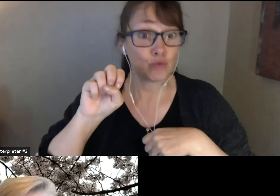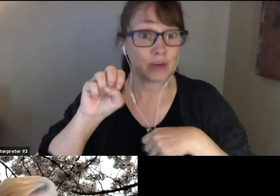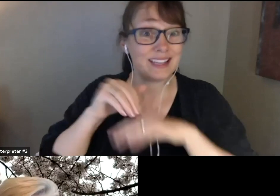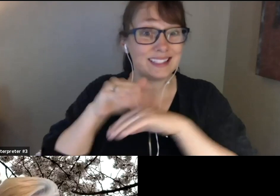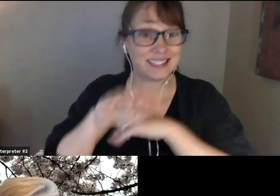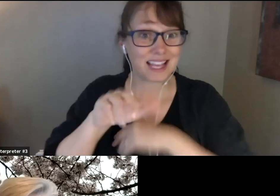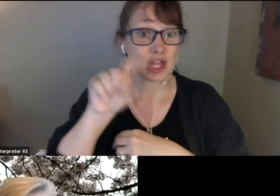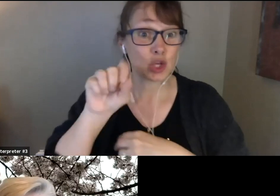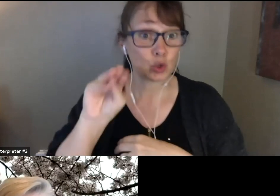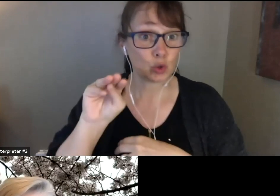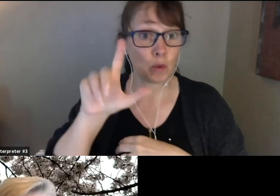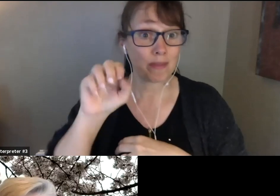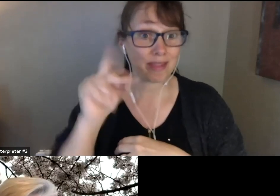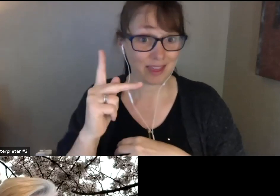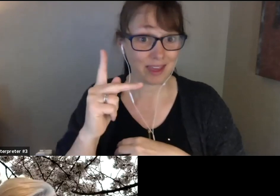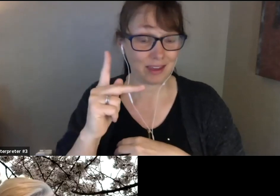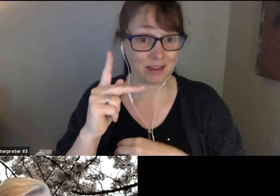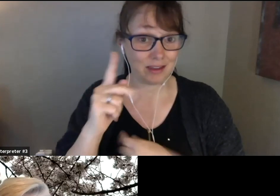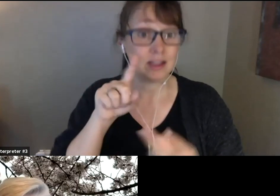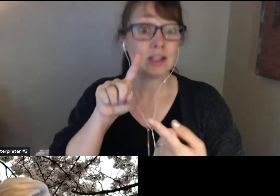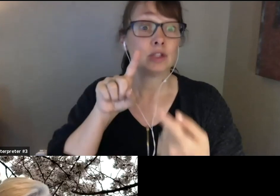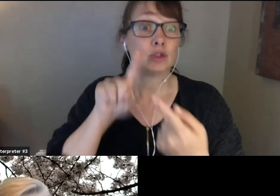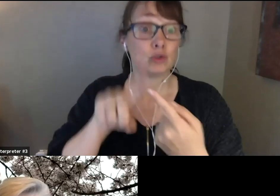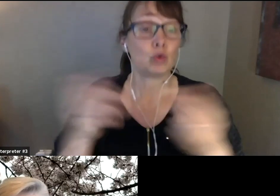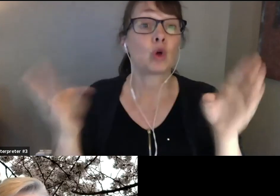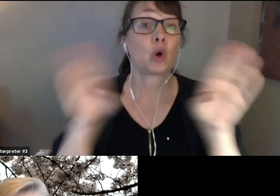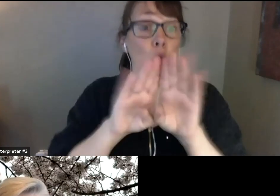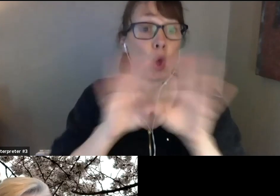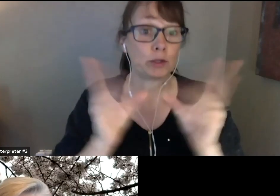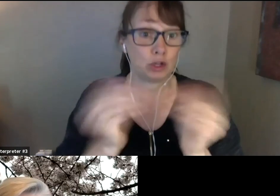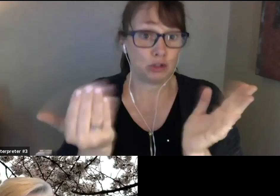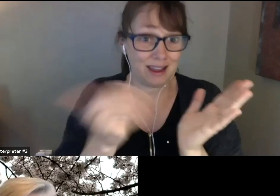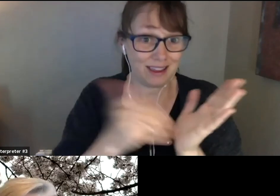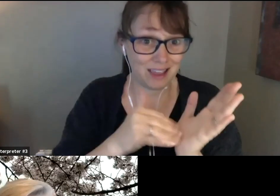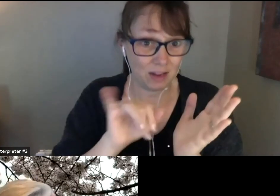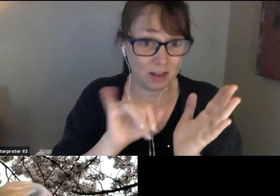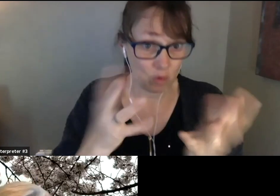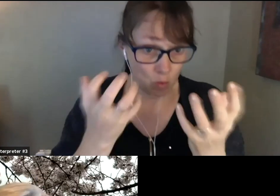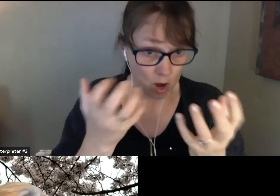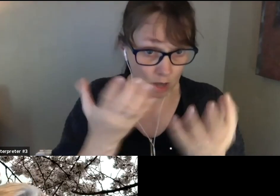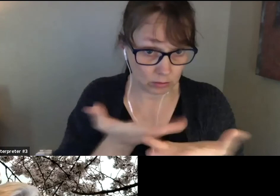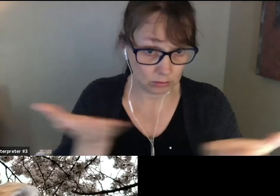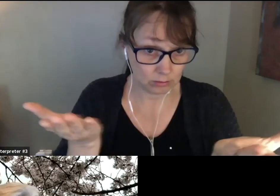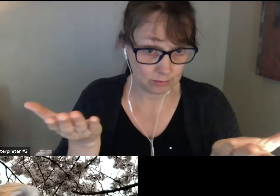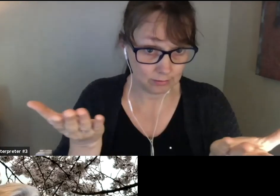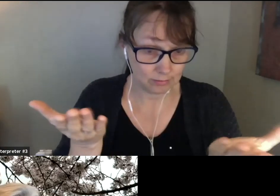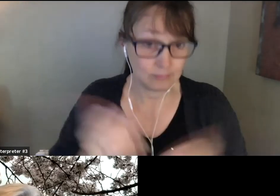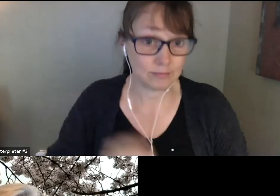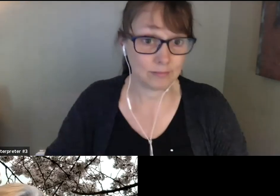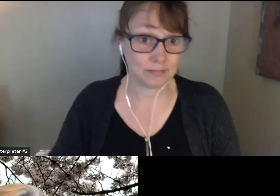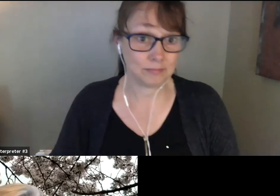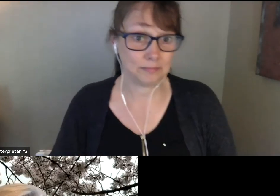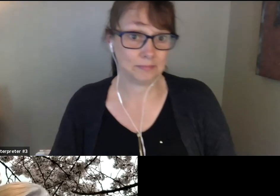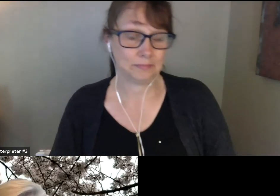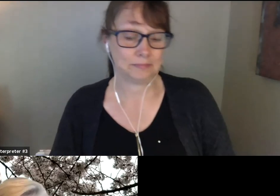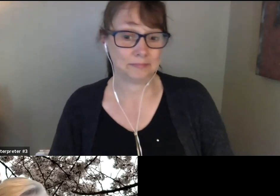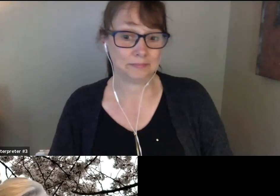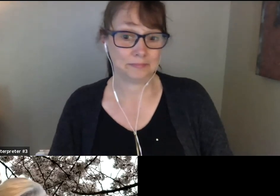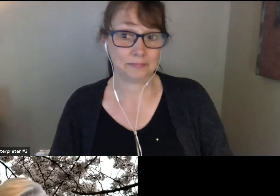link to the closed session again if you’d like to have that. Maybe I’ll just do that